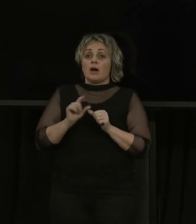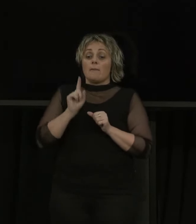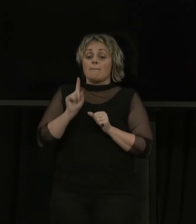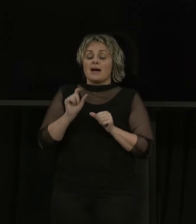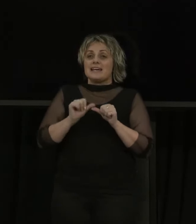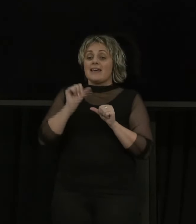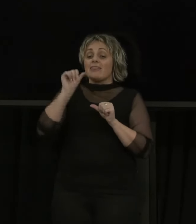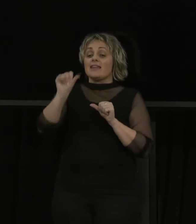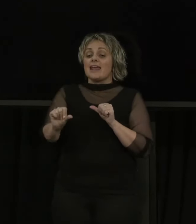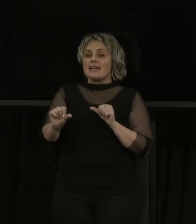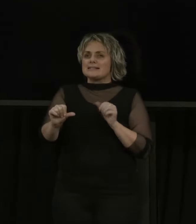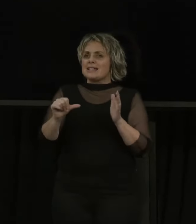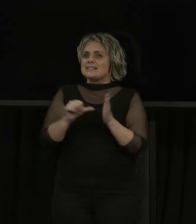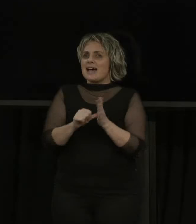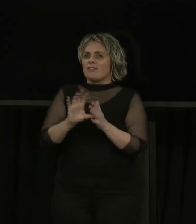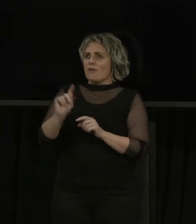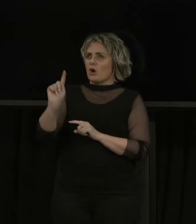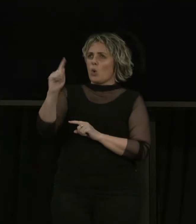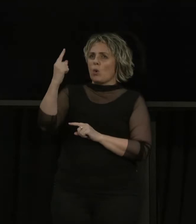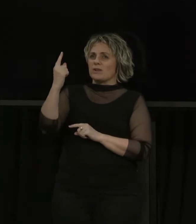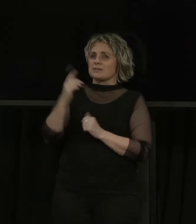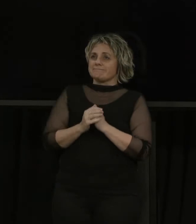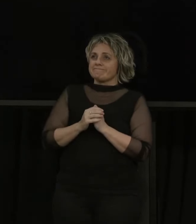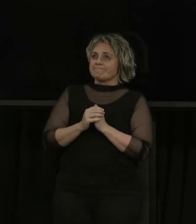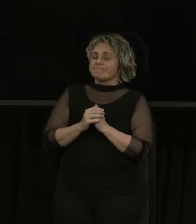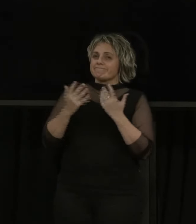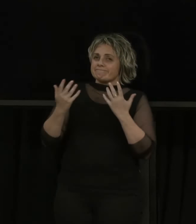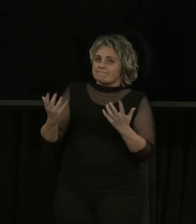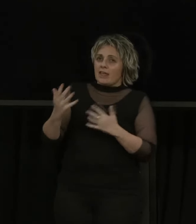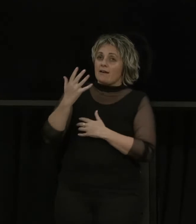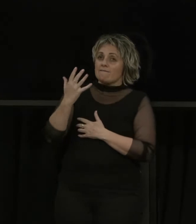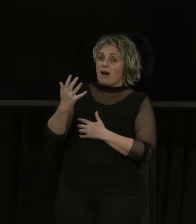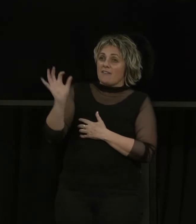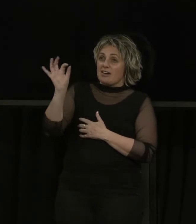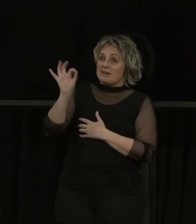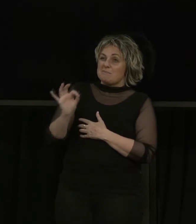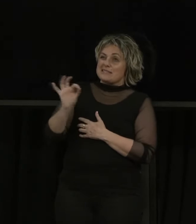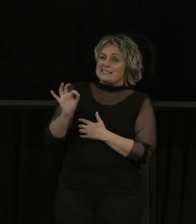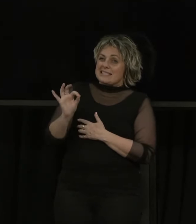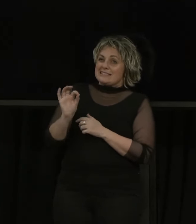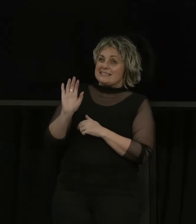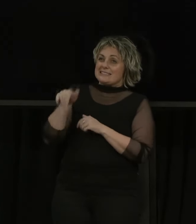accessible centres, the ability for people to walk in, drive- through, drop ended a pharmacy